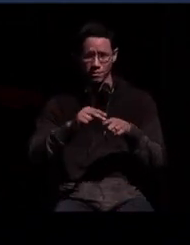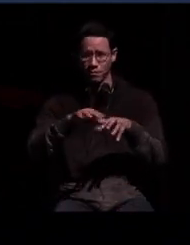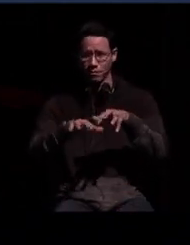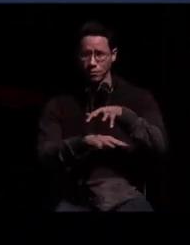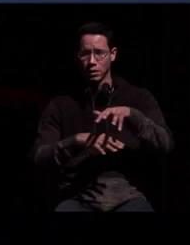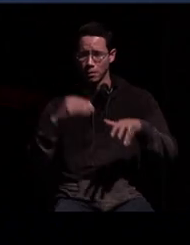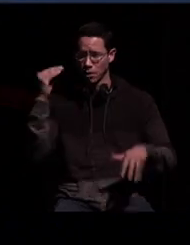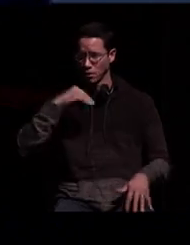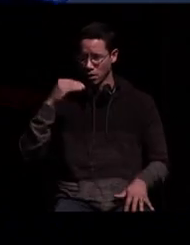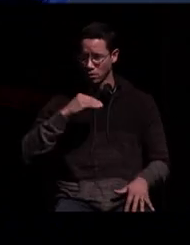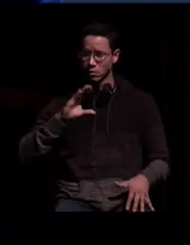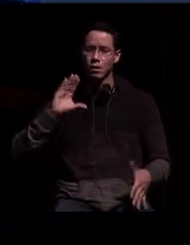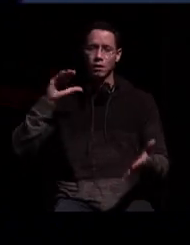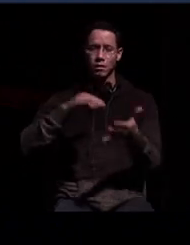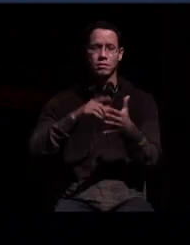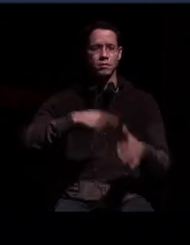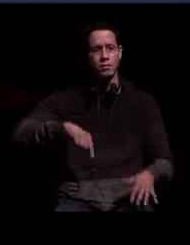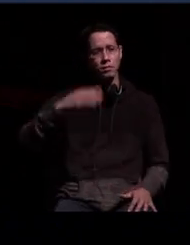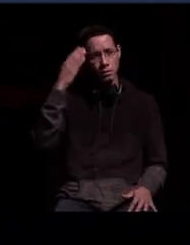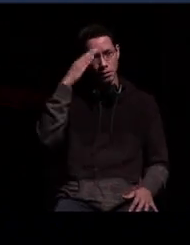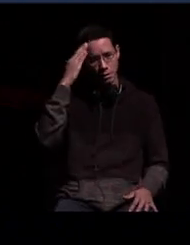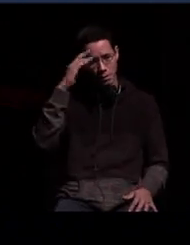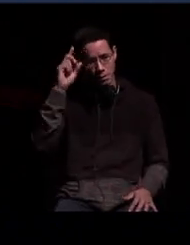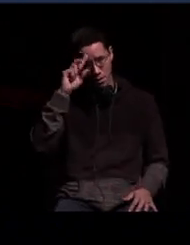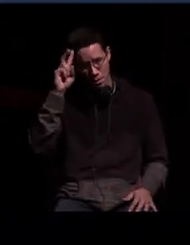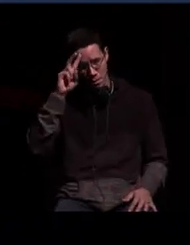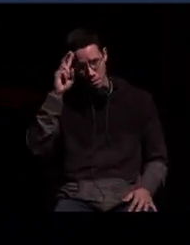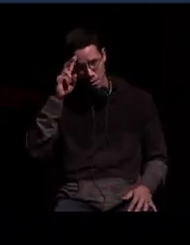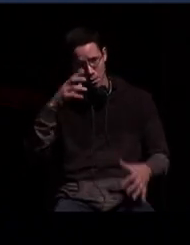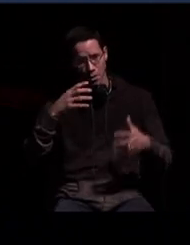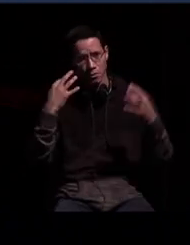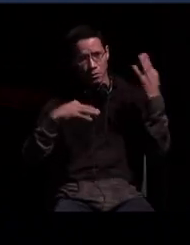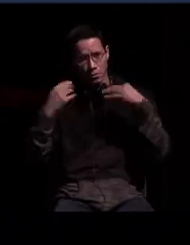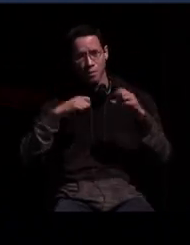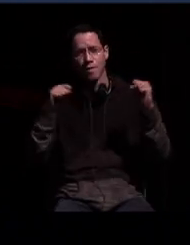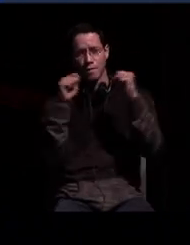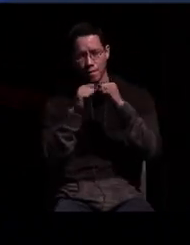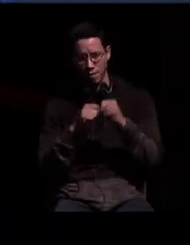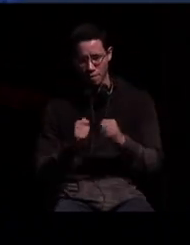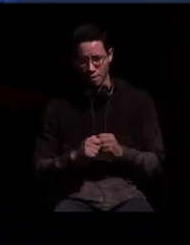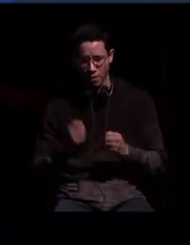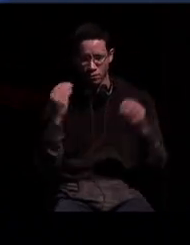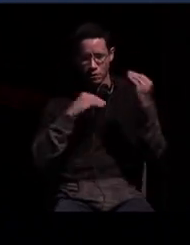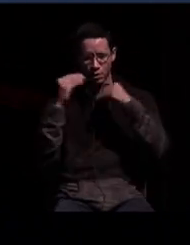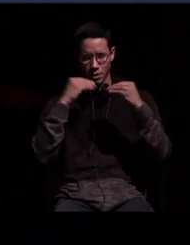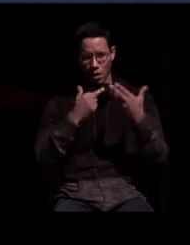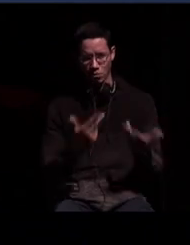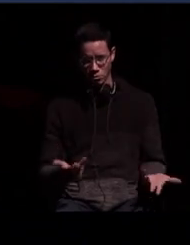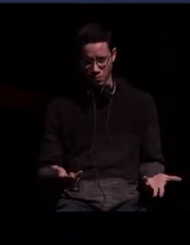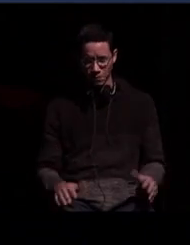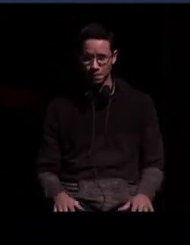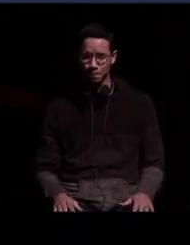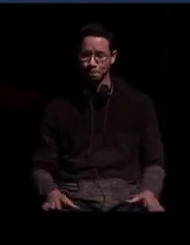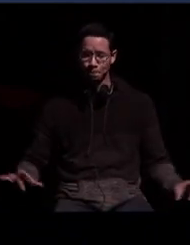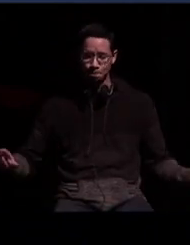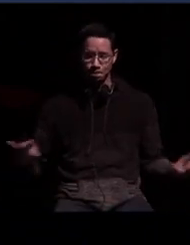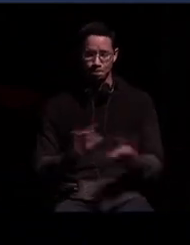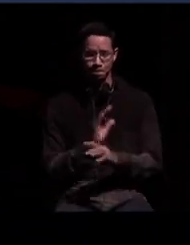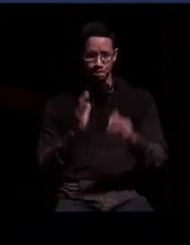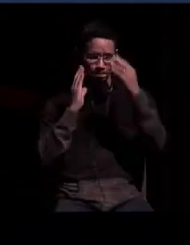up to remembering that tourism is a machine that generates vulnerabilities. This way we close this table. I thank you all.